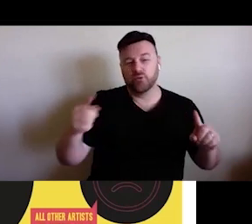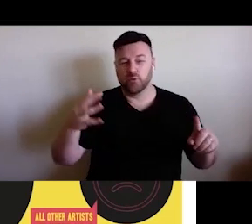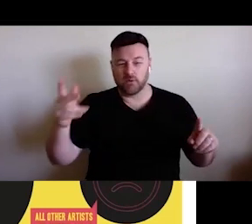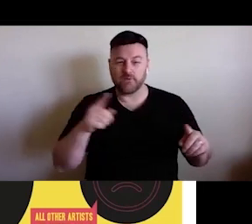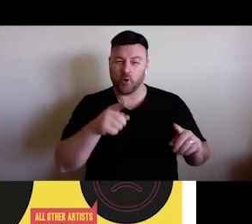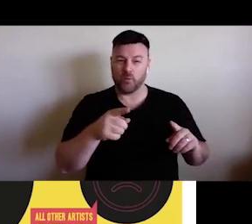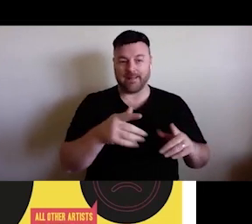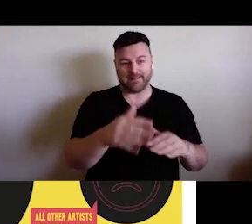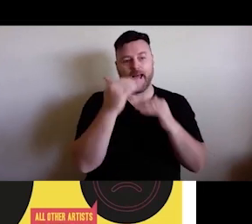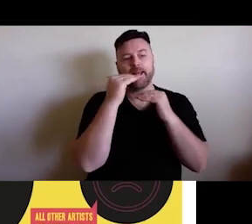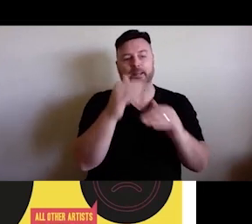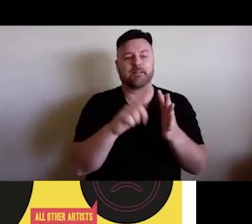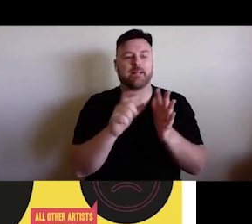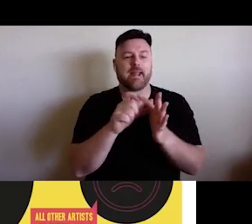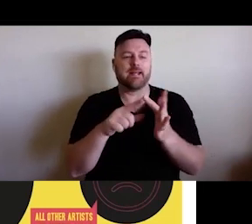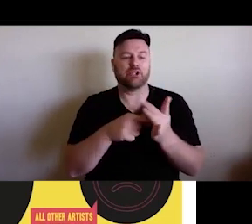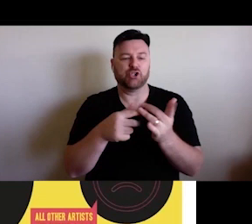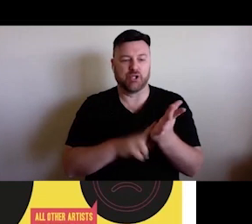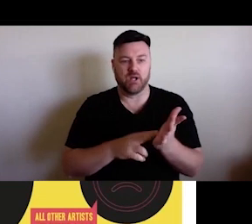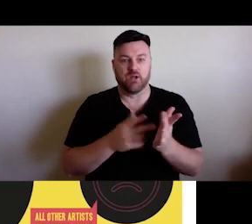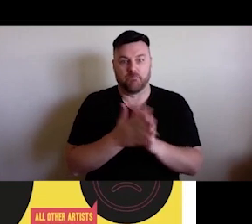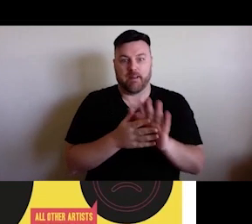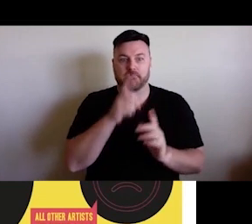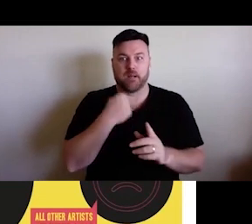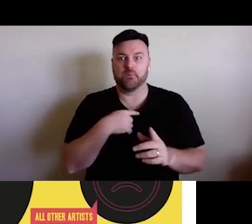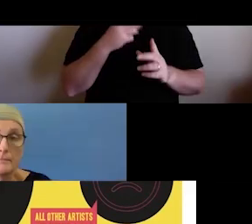artist in the UK called Stuart Semple. Stuart's got an interesting